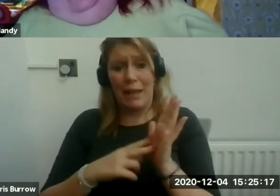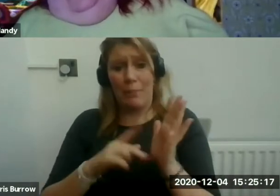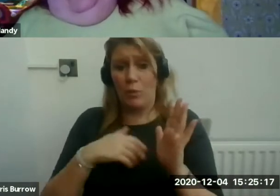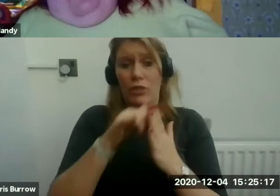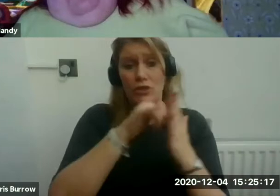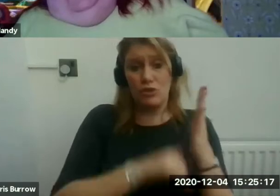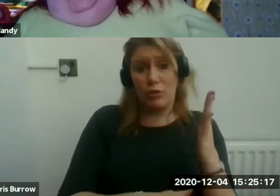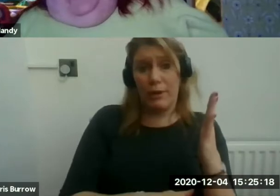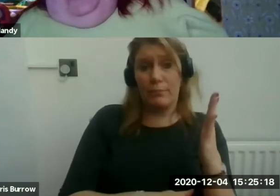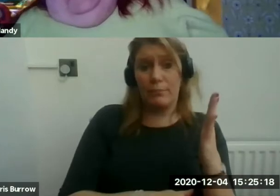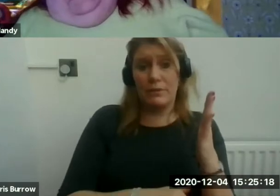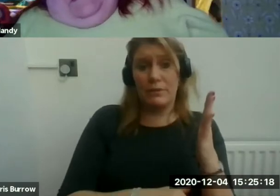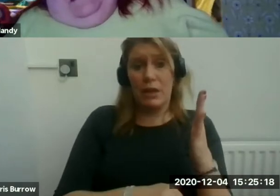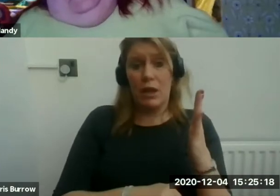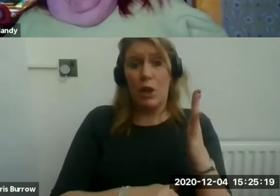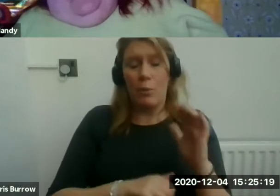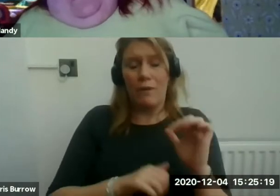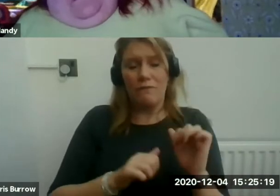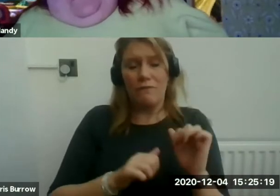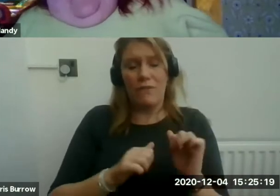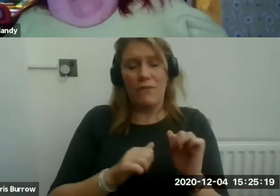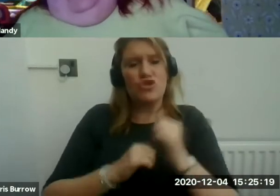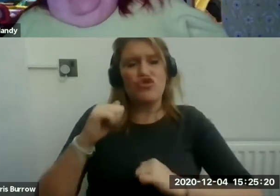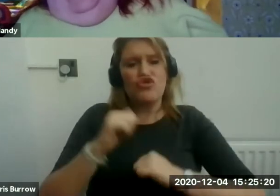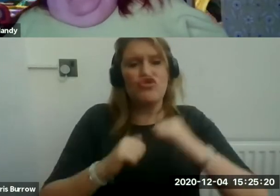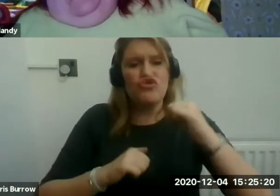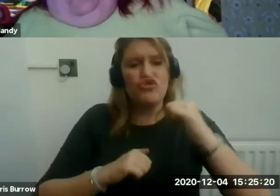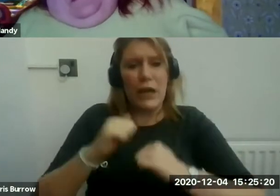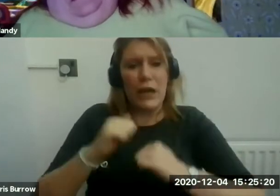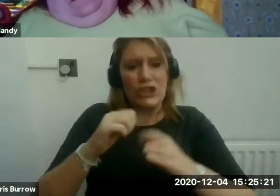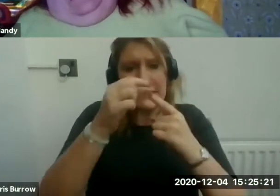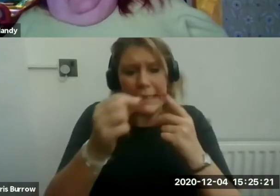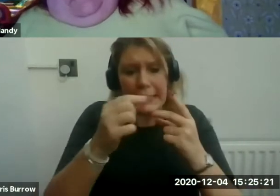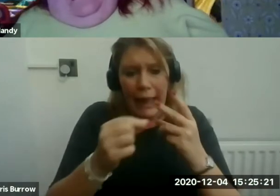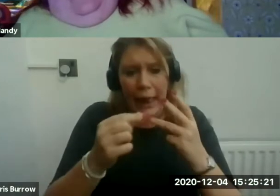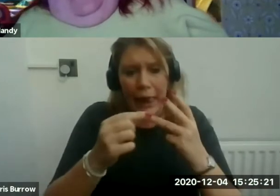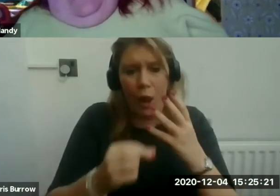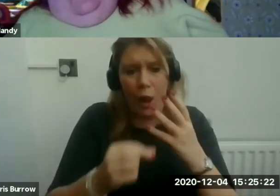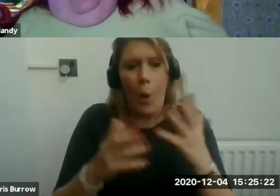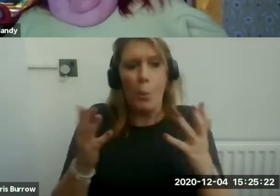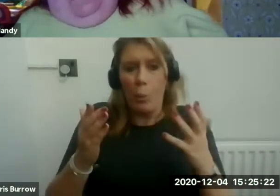as well. Not necessary, about the order of the films of which bits but Vici